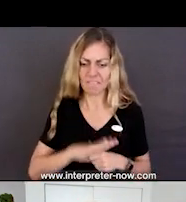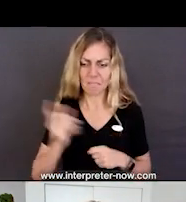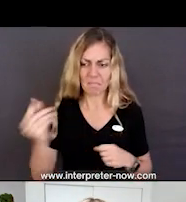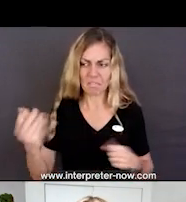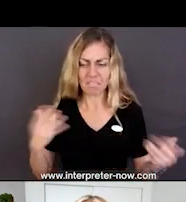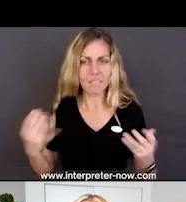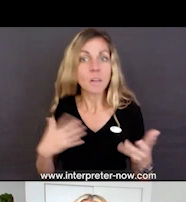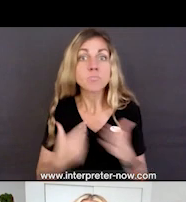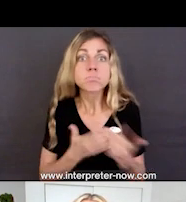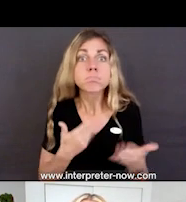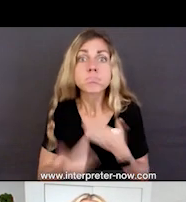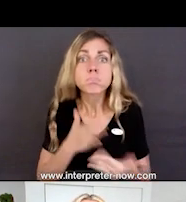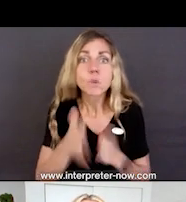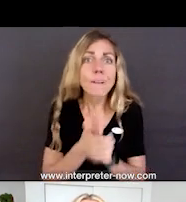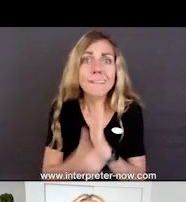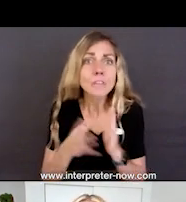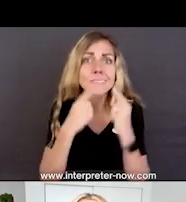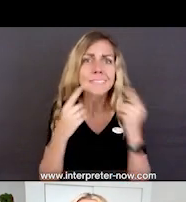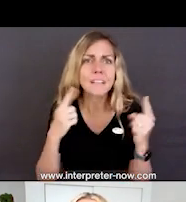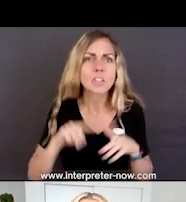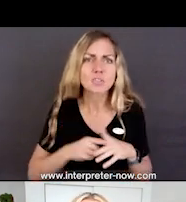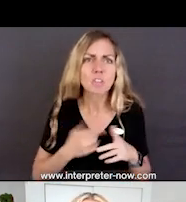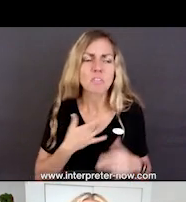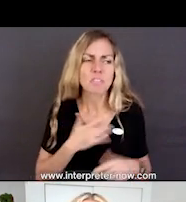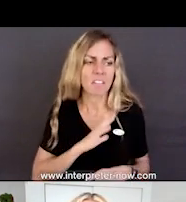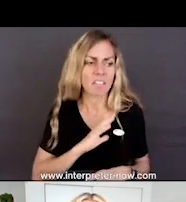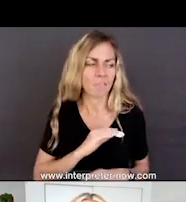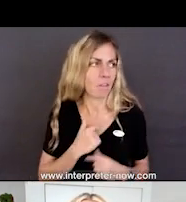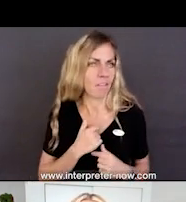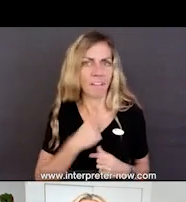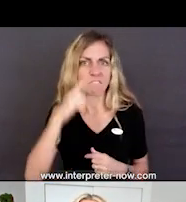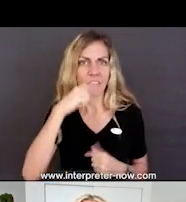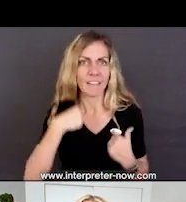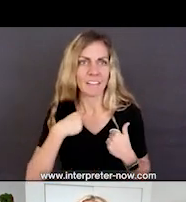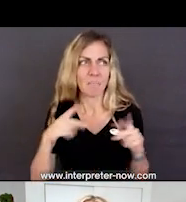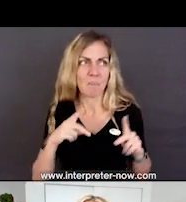good enough, and despite all of your skills and success, you start to feel like an imposter,